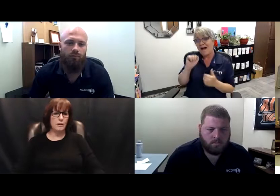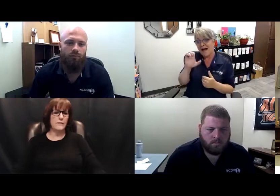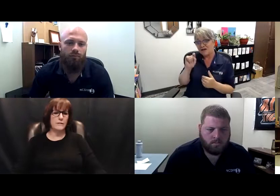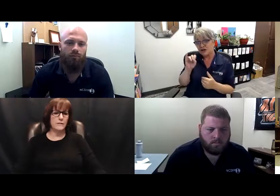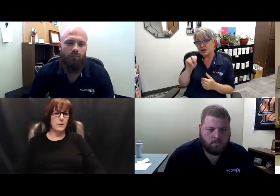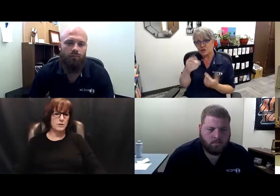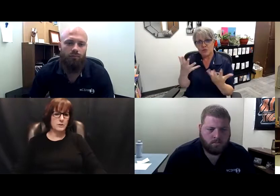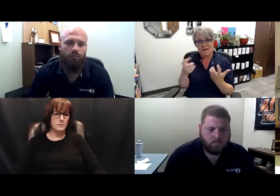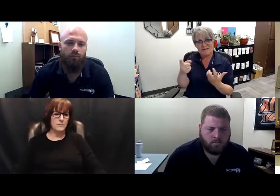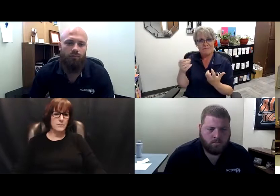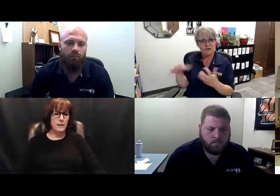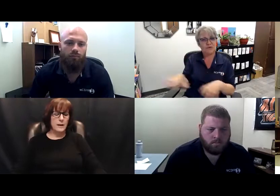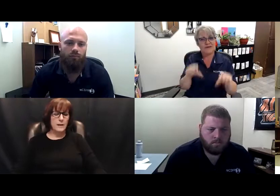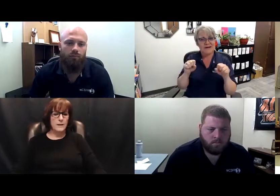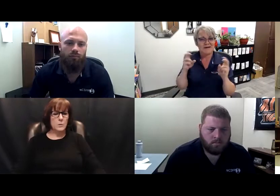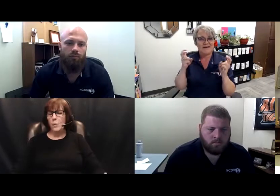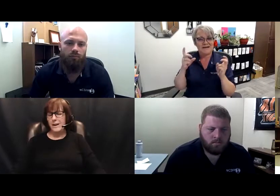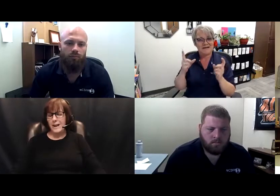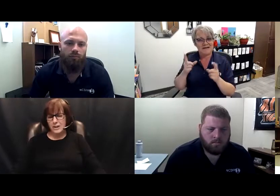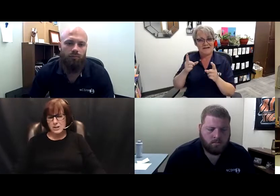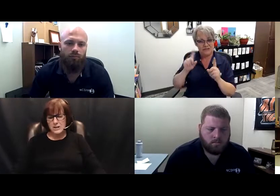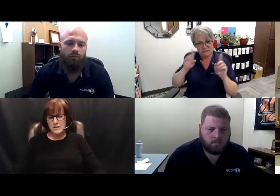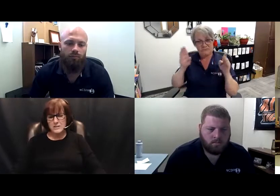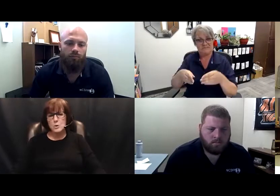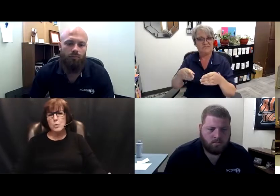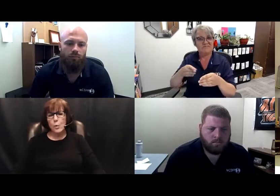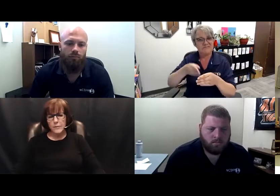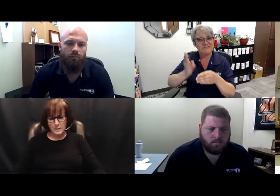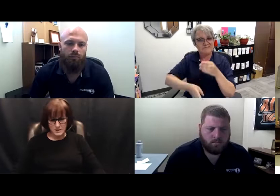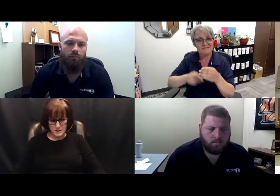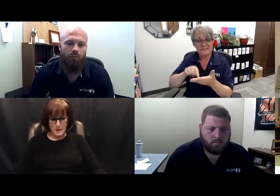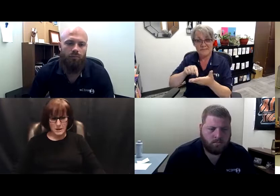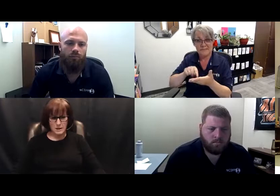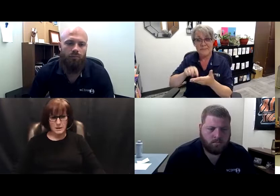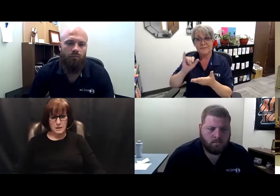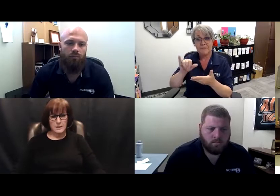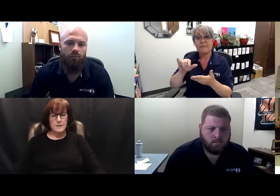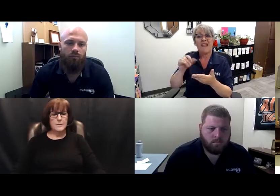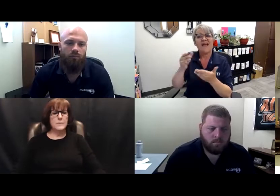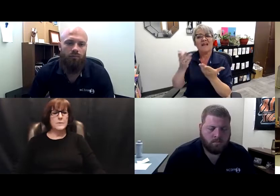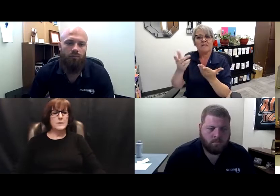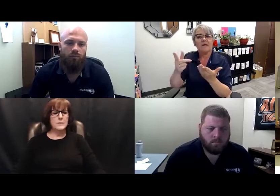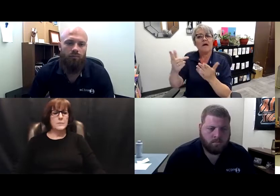that information and then what action is you want them to take.